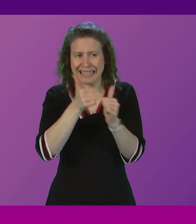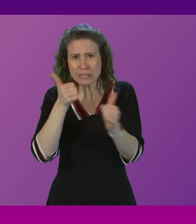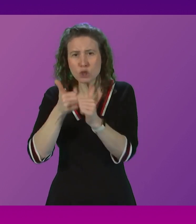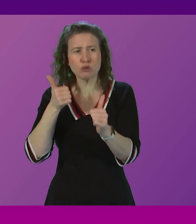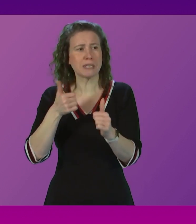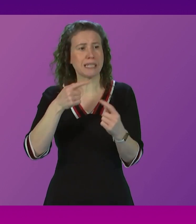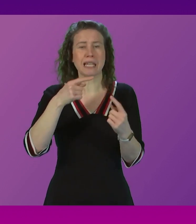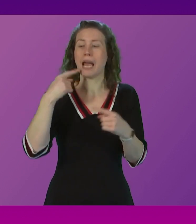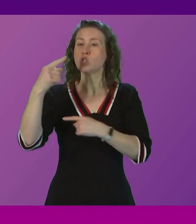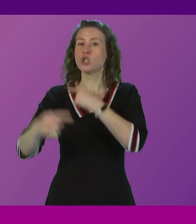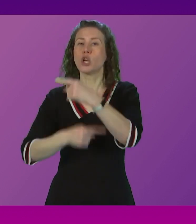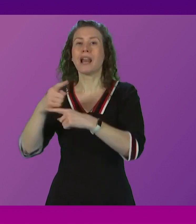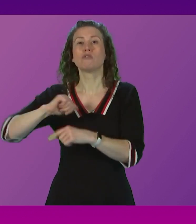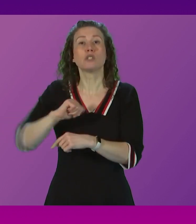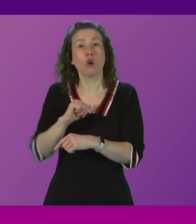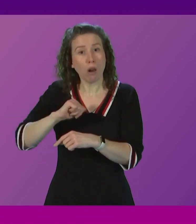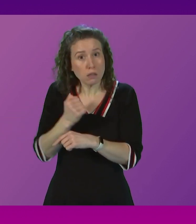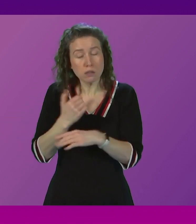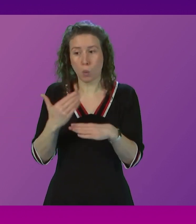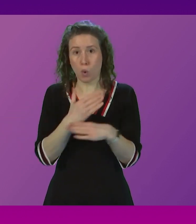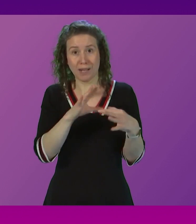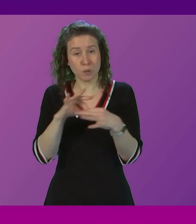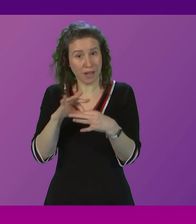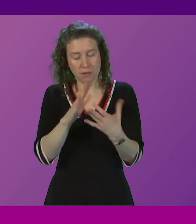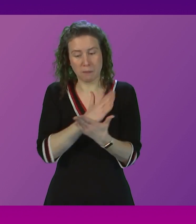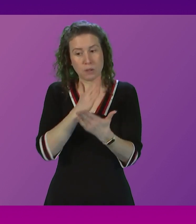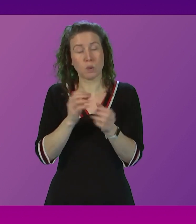Circularity Scotland in working together to ensure that the scheme is implemented.